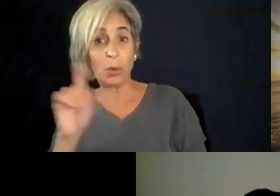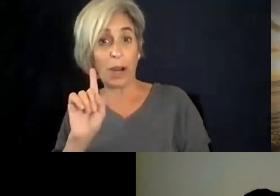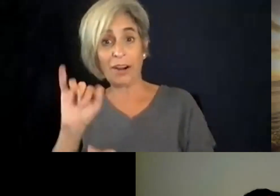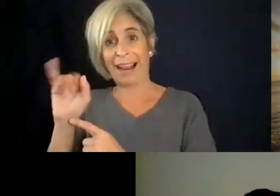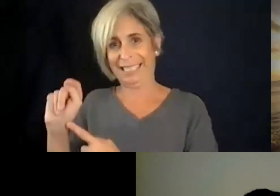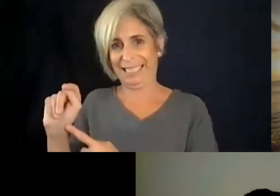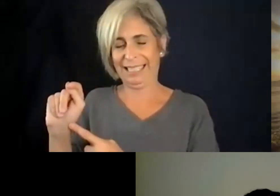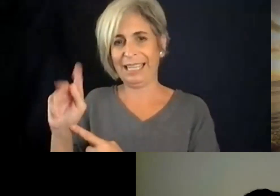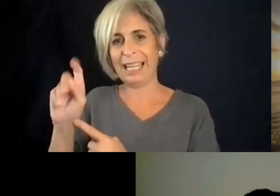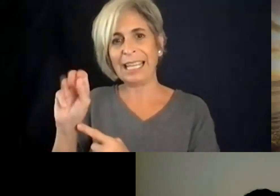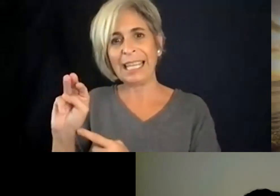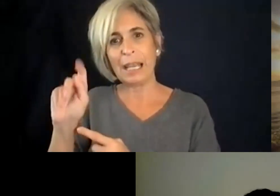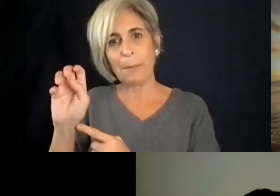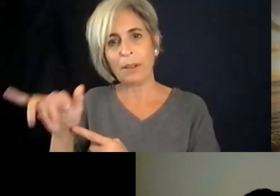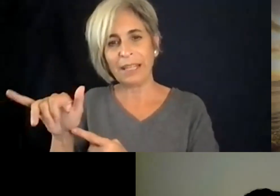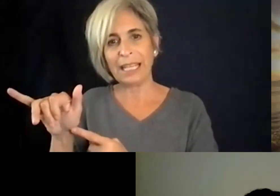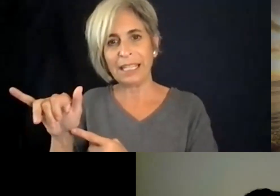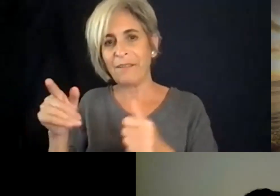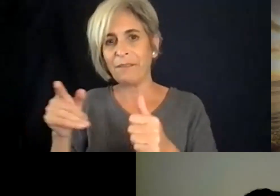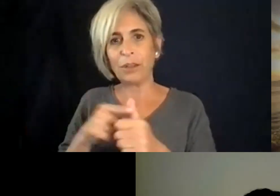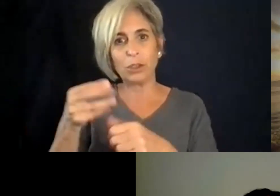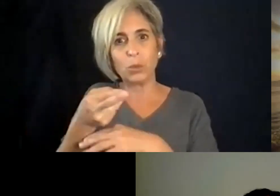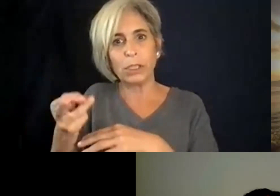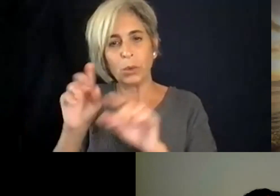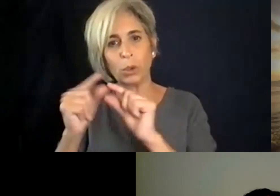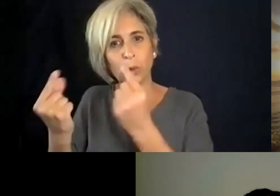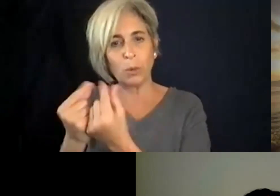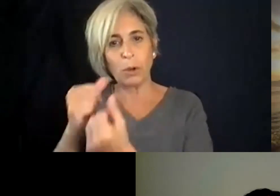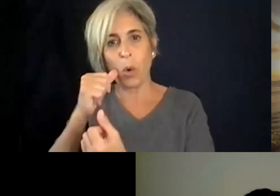Kimberly founded Rizing's first employee resource group, Women in Technology.